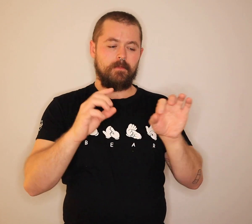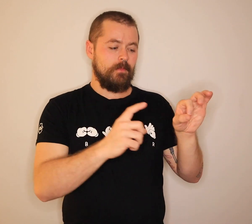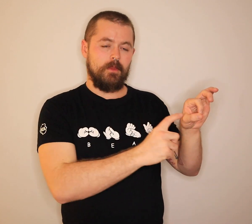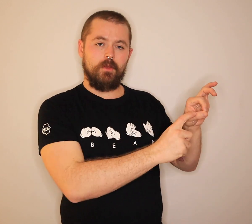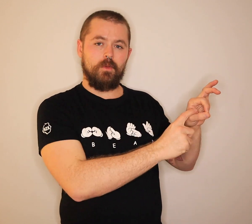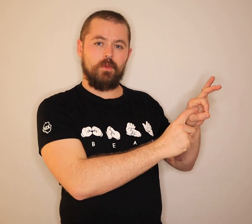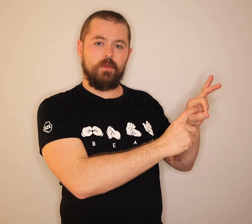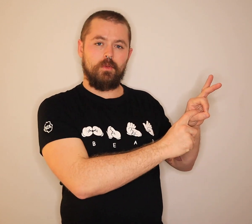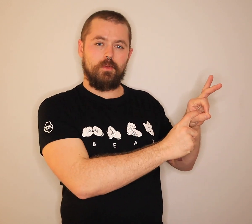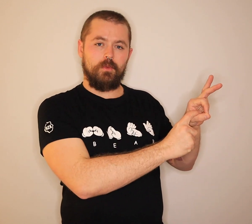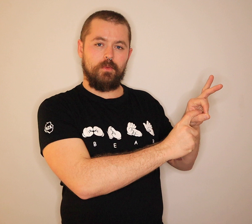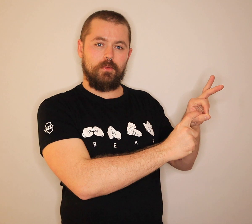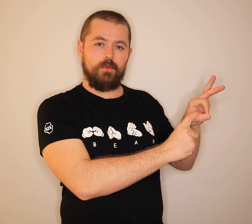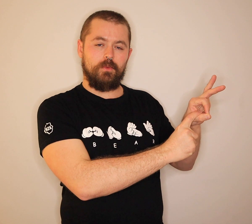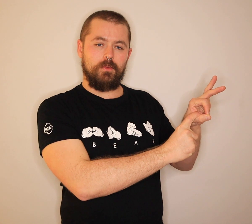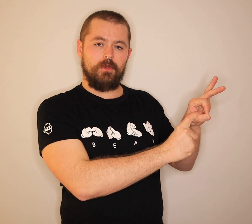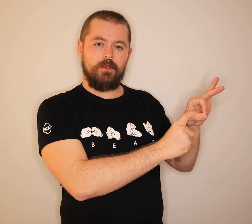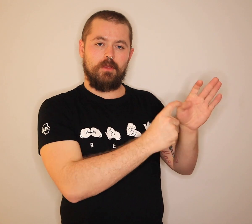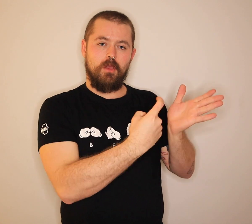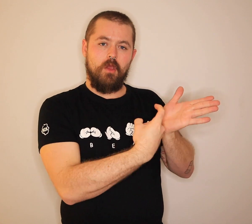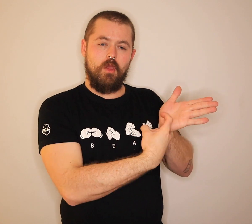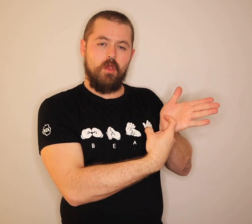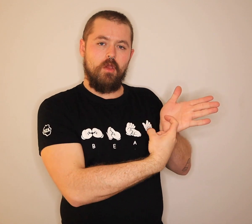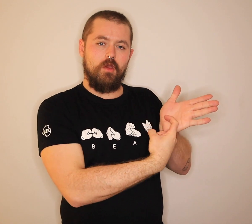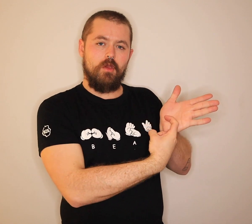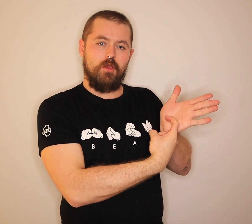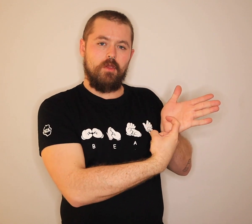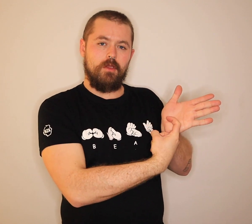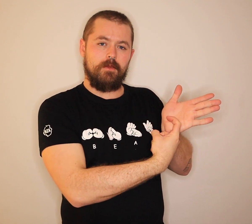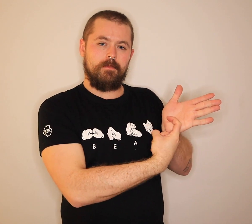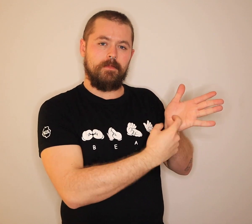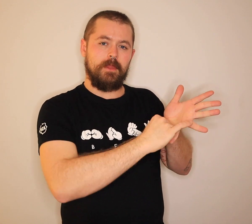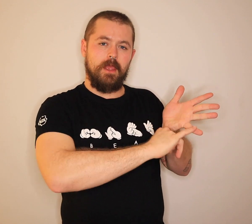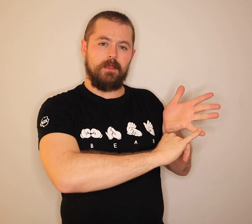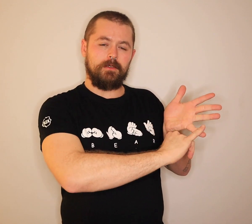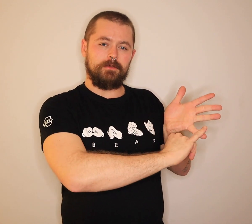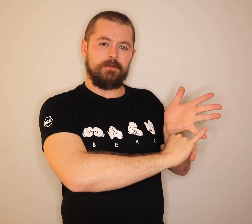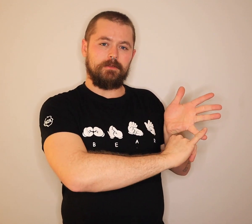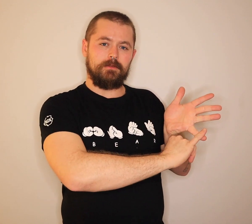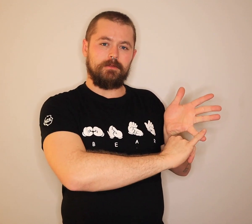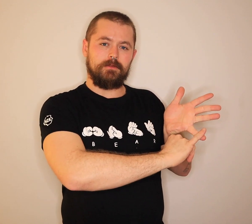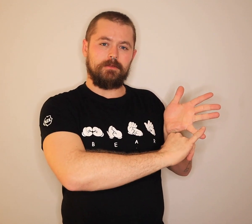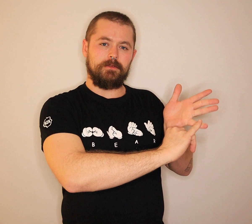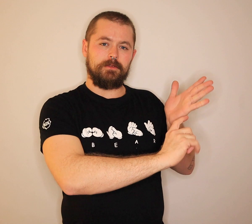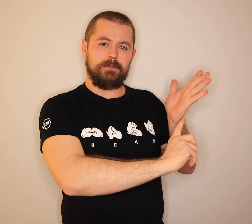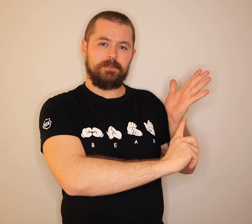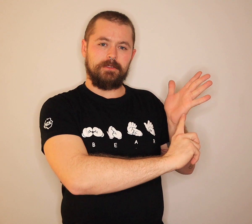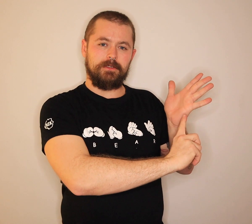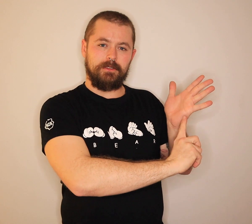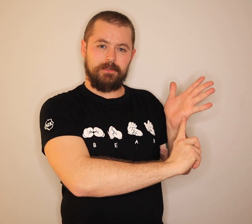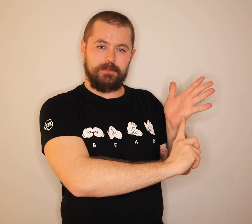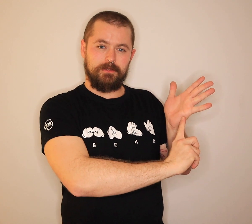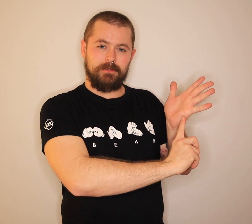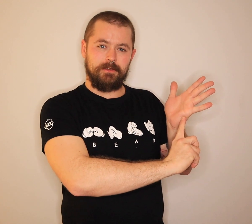Fingerspelling: Q... R... S... T...